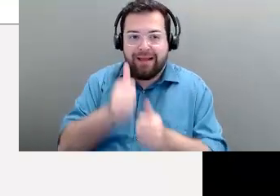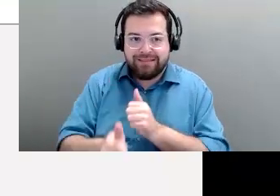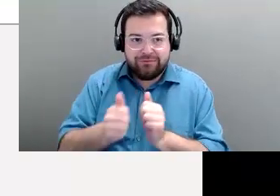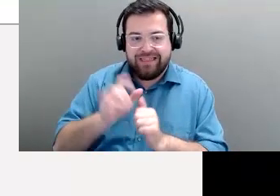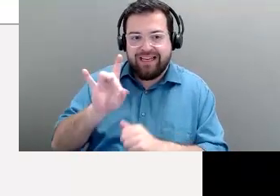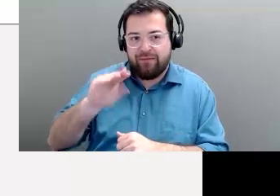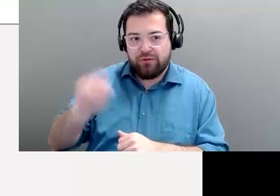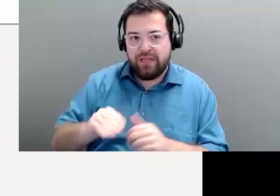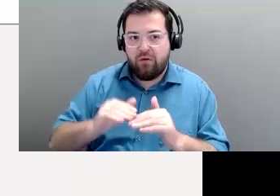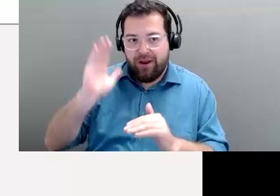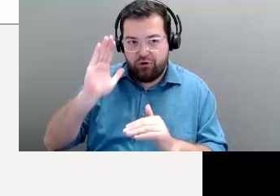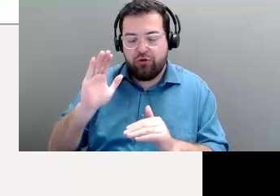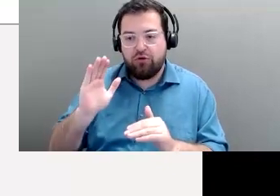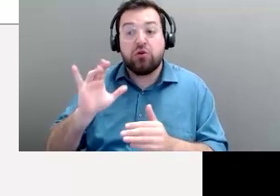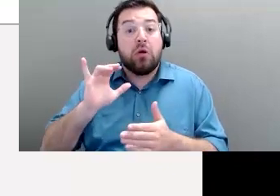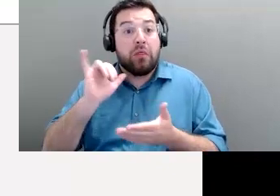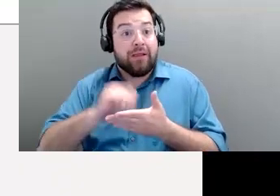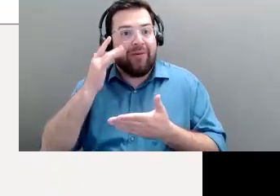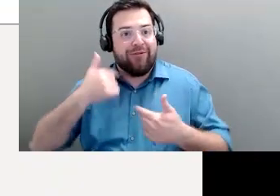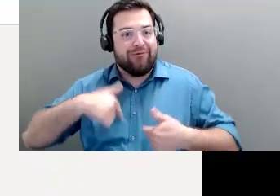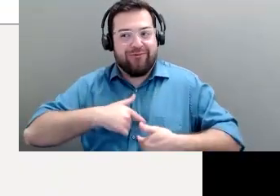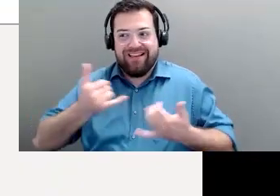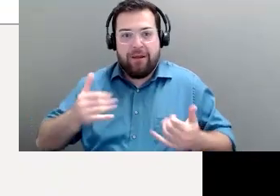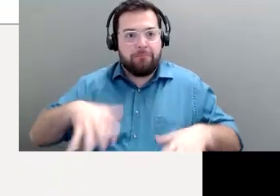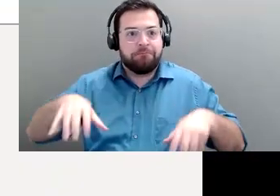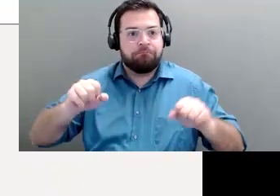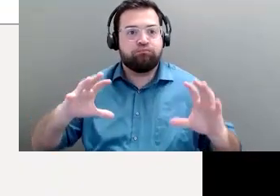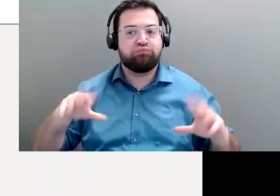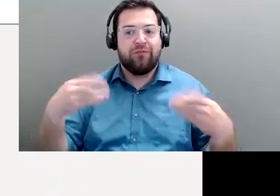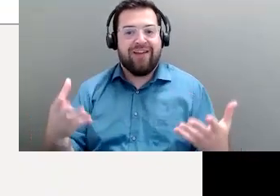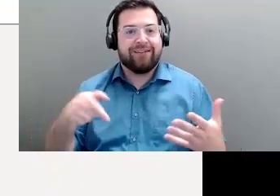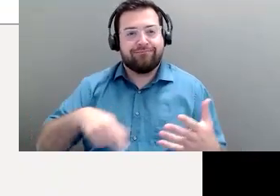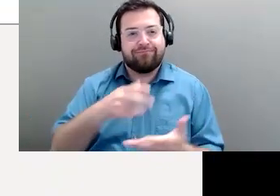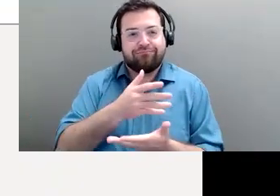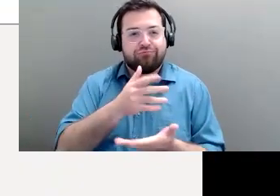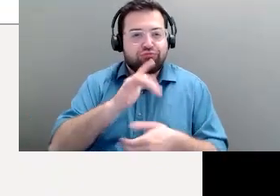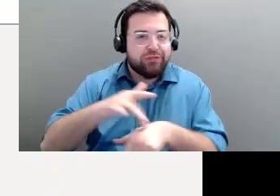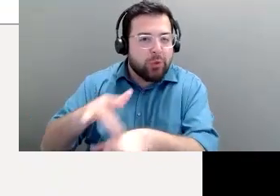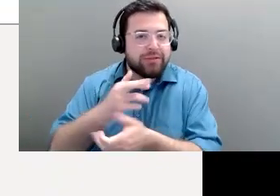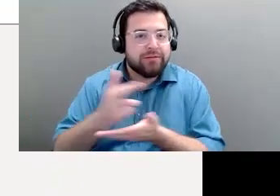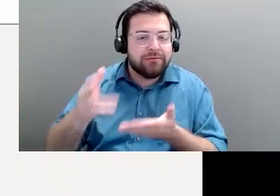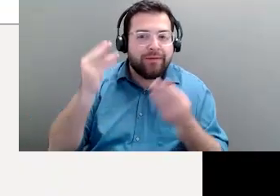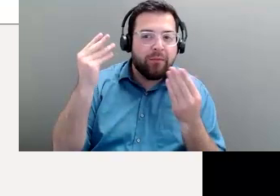around RSI, providing you resources and information. And I would also recommend,